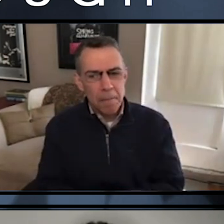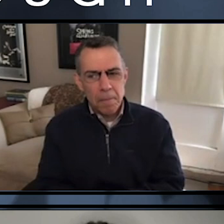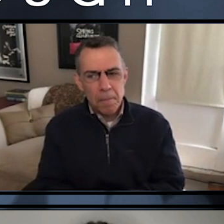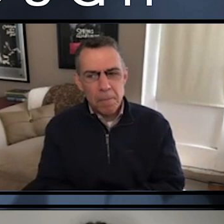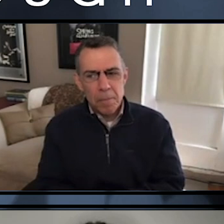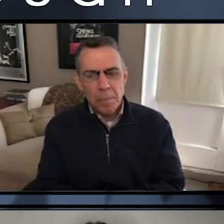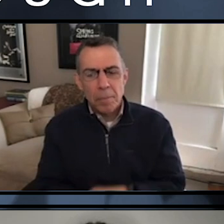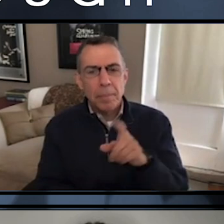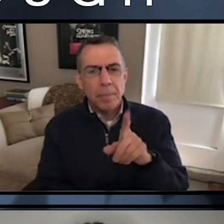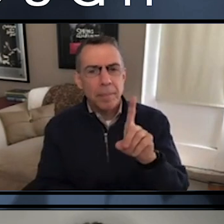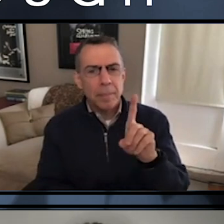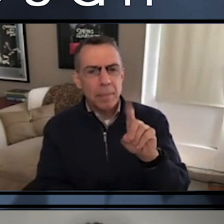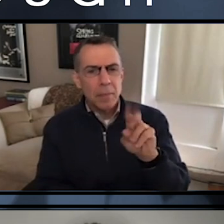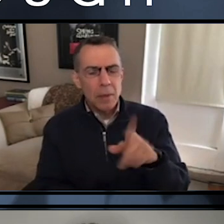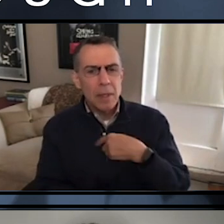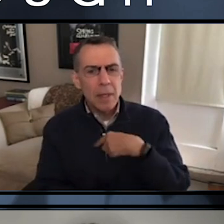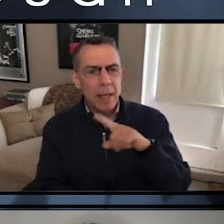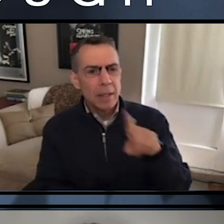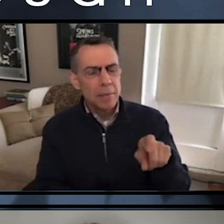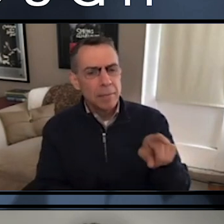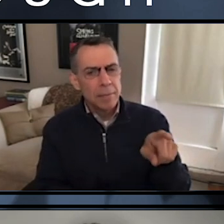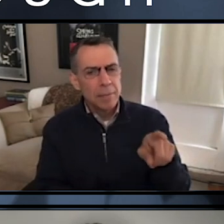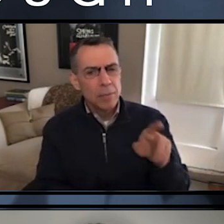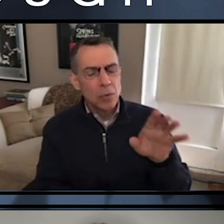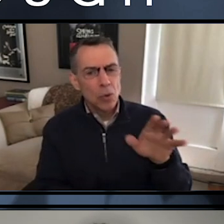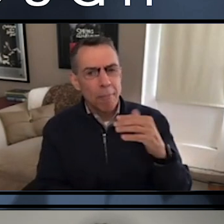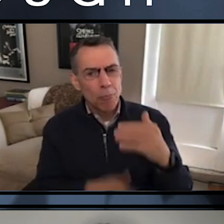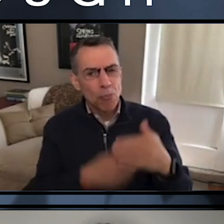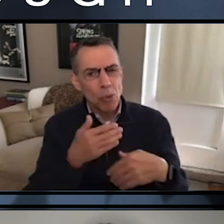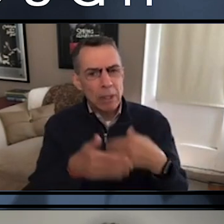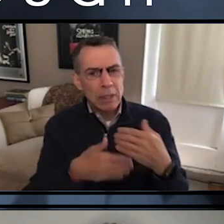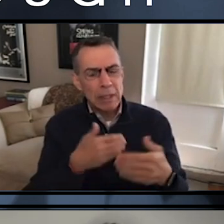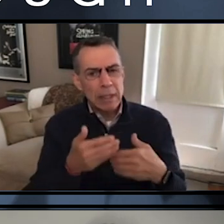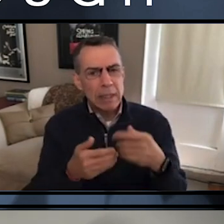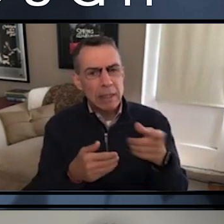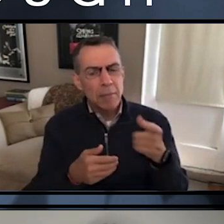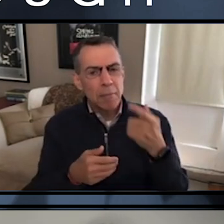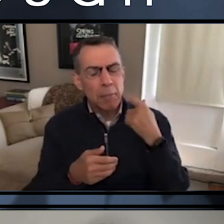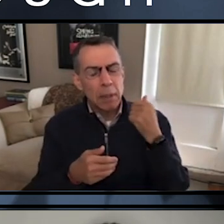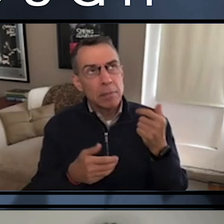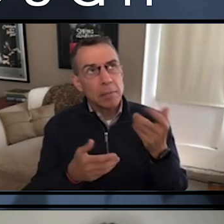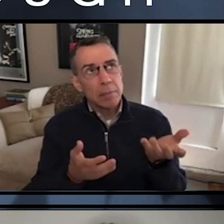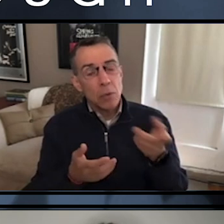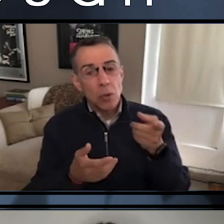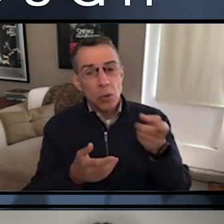Colman: Doug. I want to know your process. Because you've taken this film